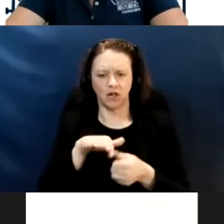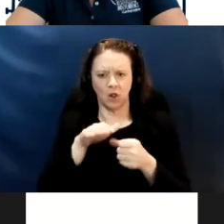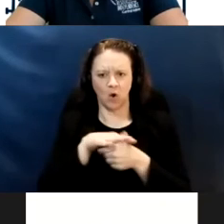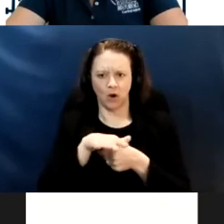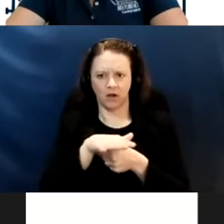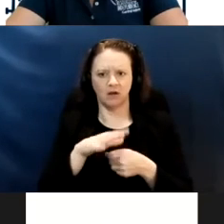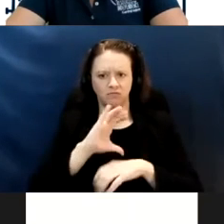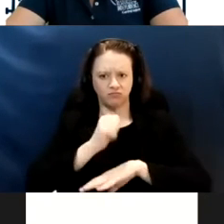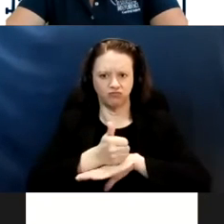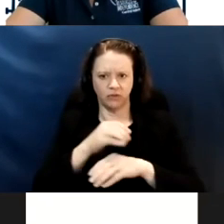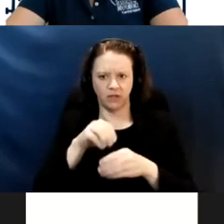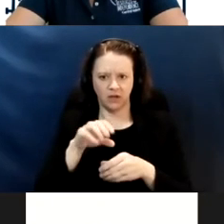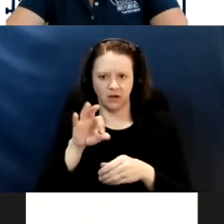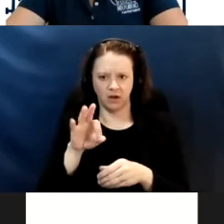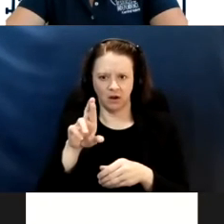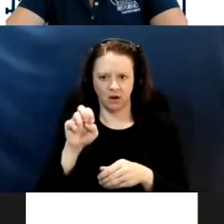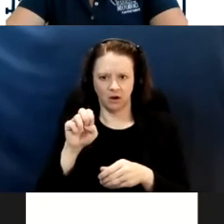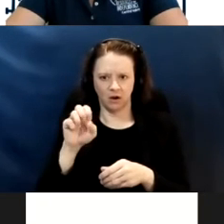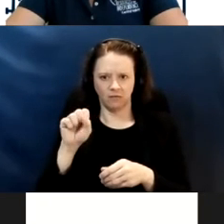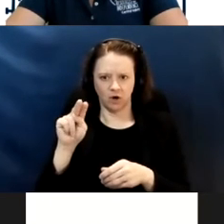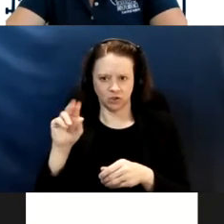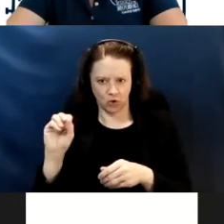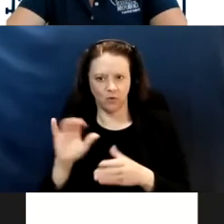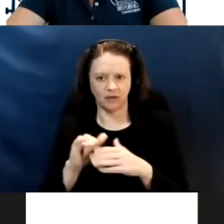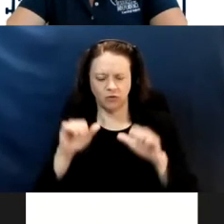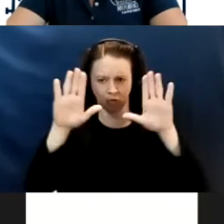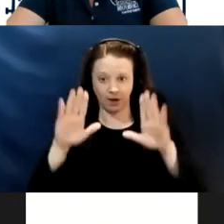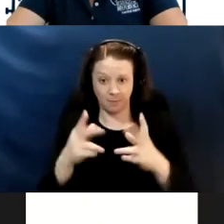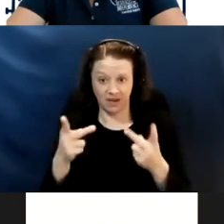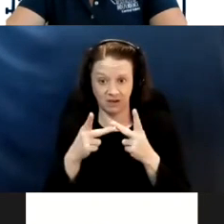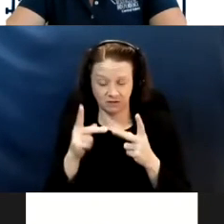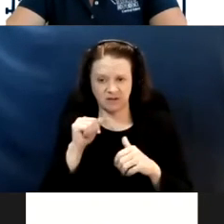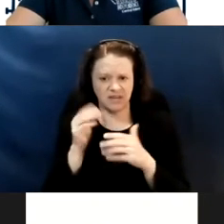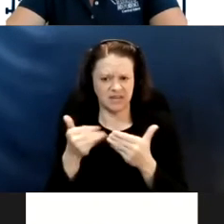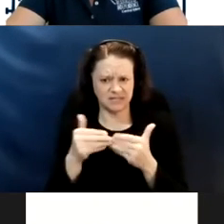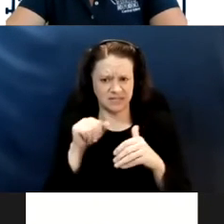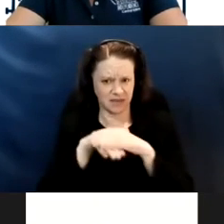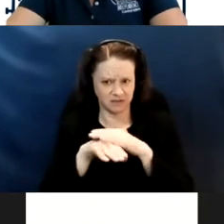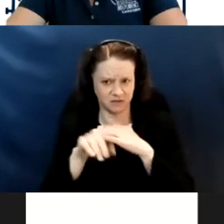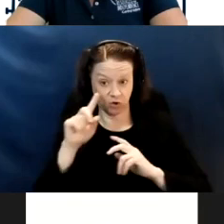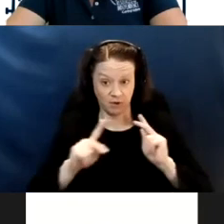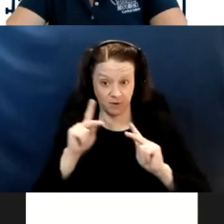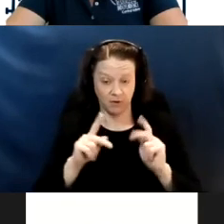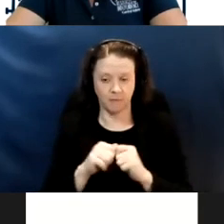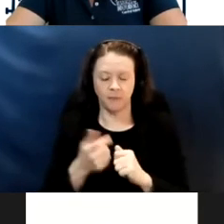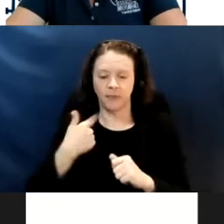So it would be a great place for people to easy access. And we do have a youth department